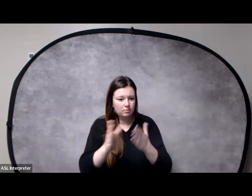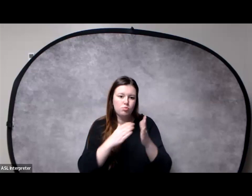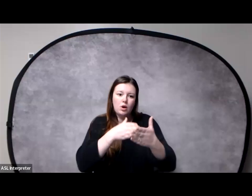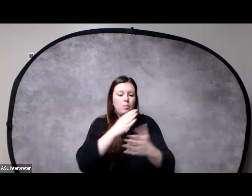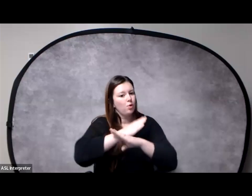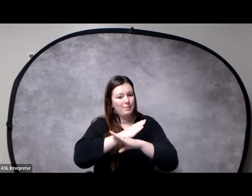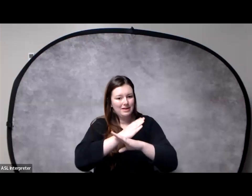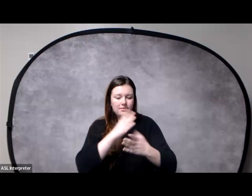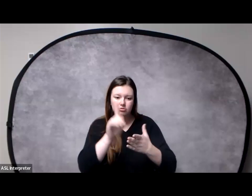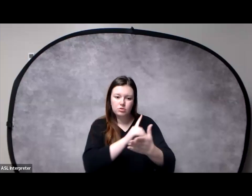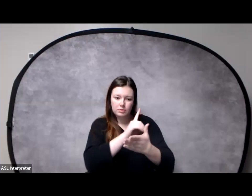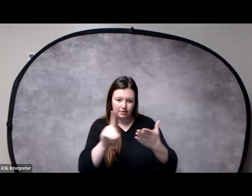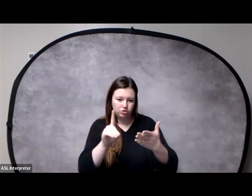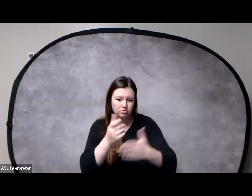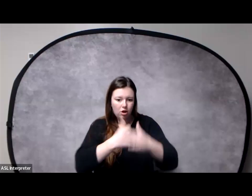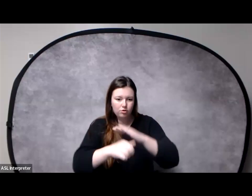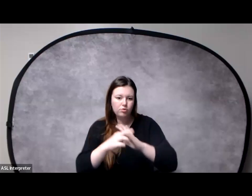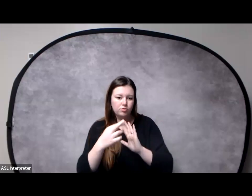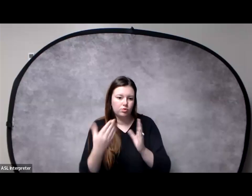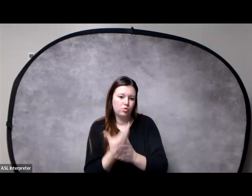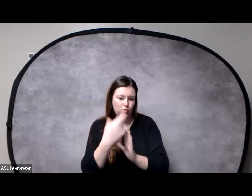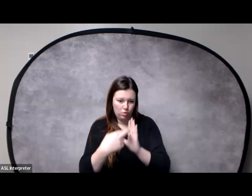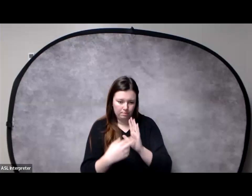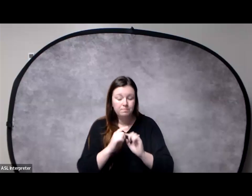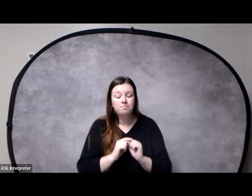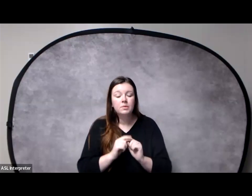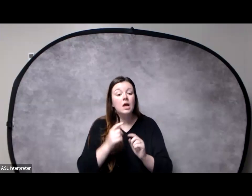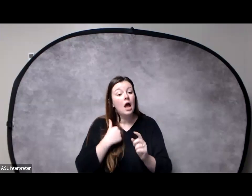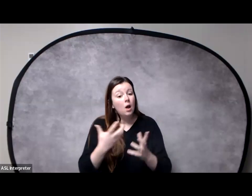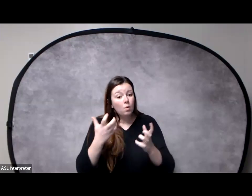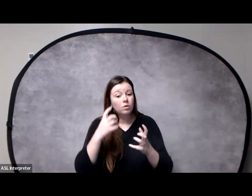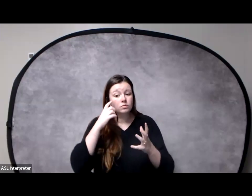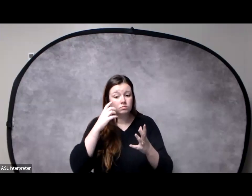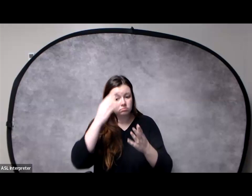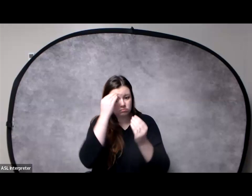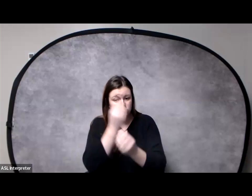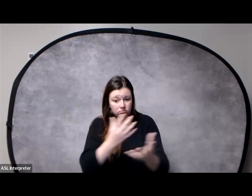Now, I do want to acknowledge, in developing the medical treatment proposal, we worked with